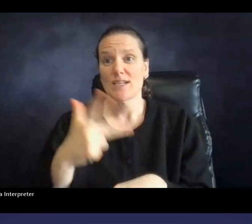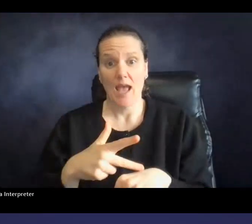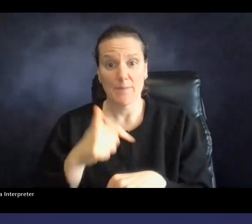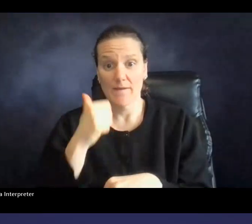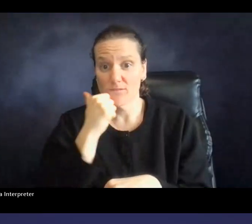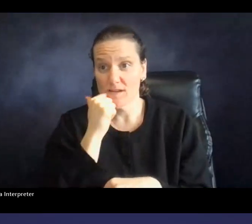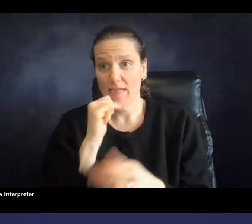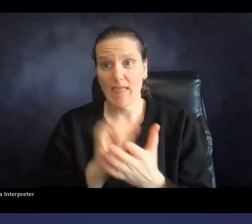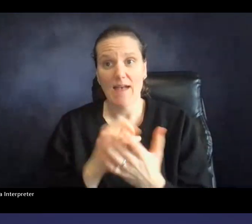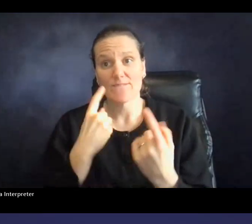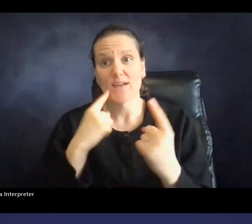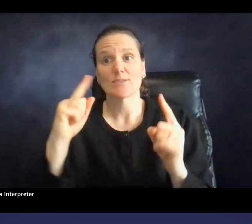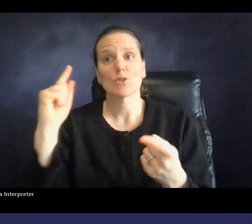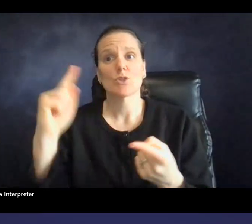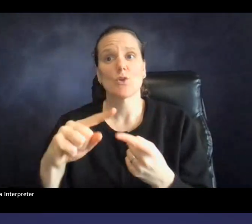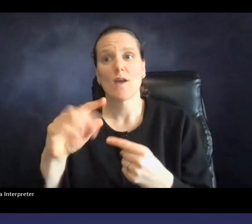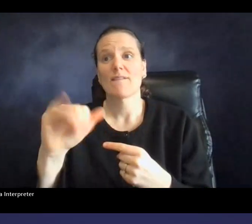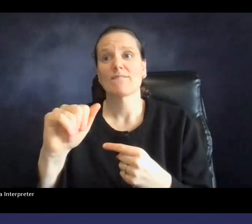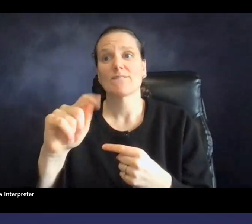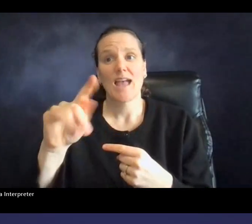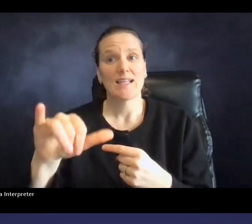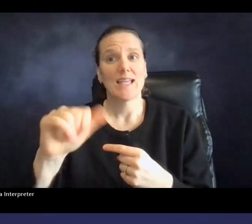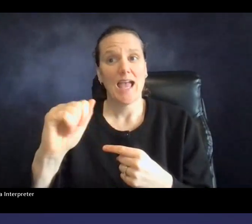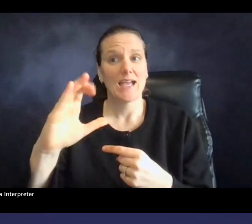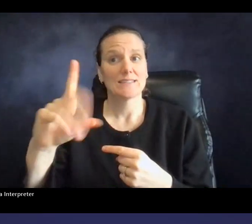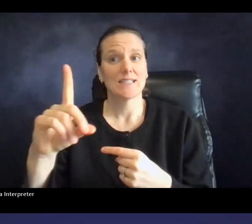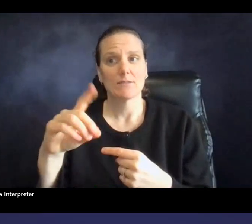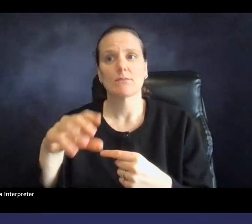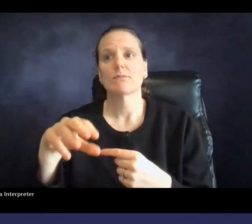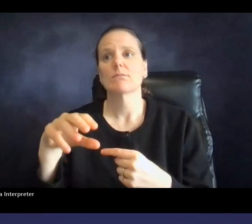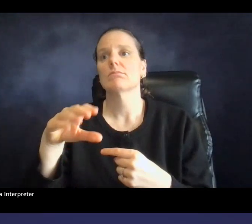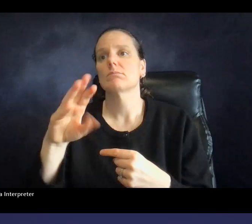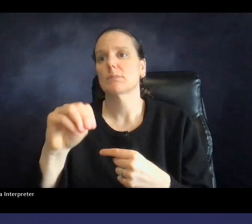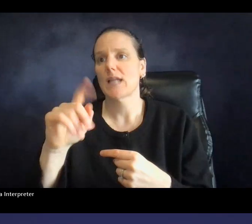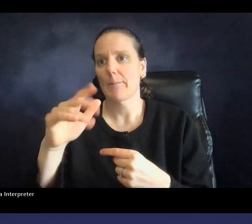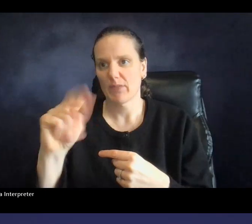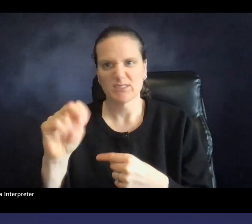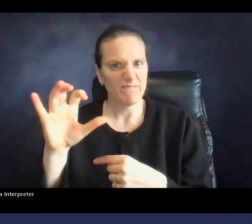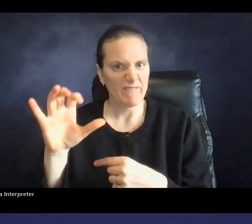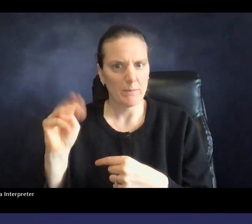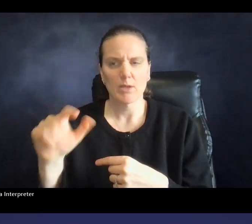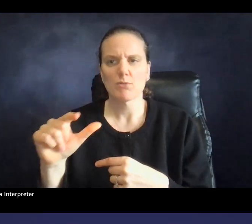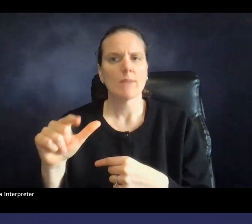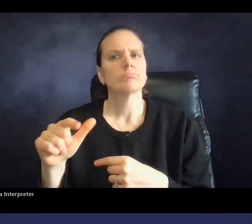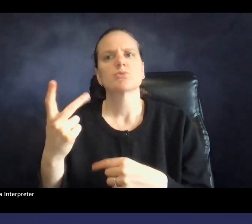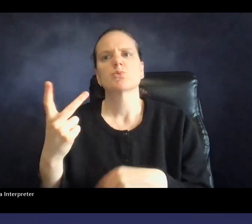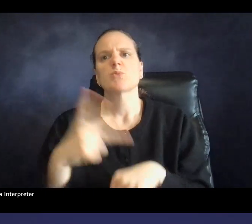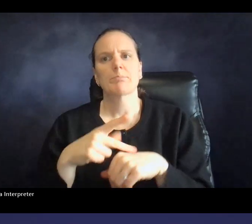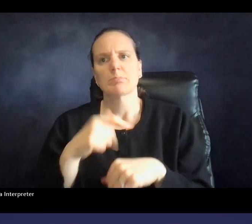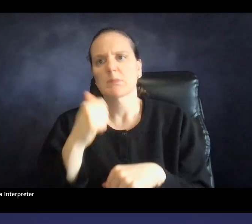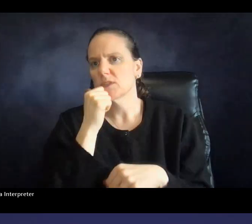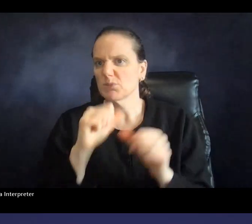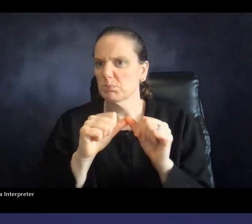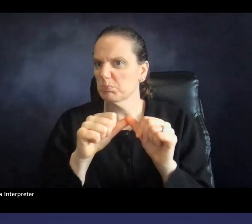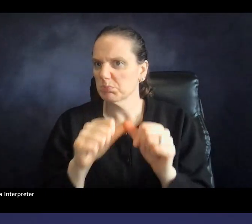effective at reducing fatty acid metabolism. 500 milligrams twice a day is supportive in maintaining stable blood glucose levels.